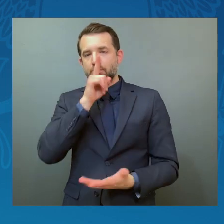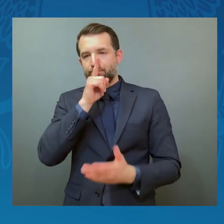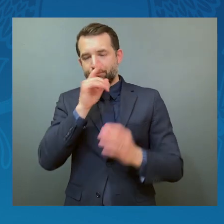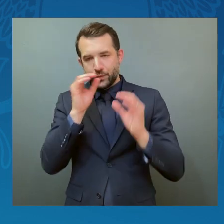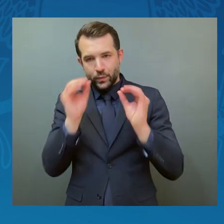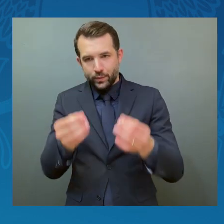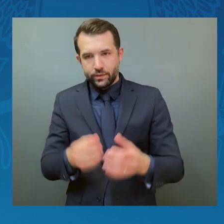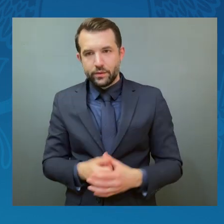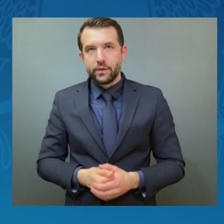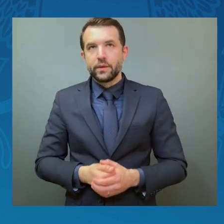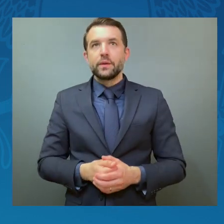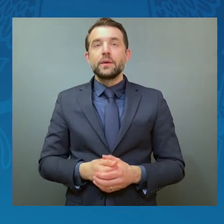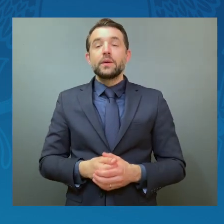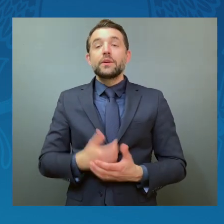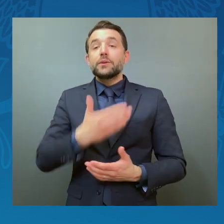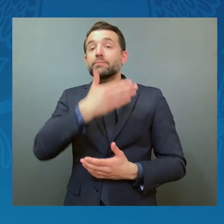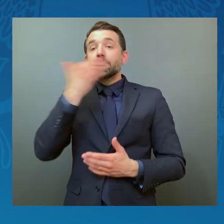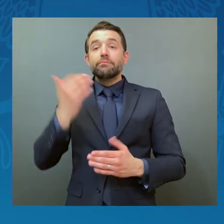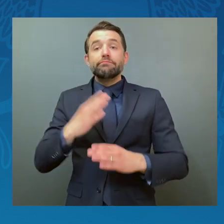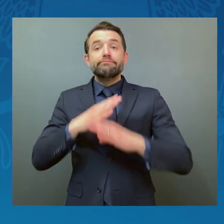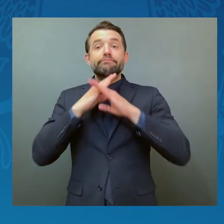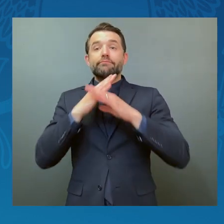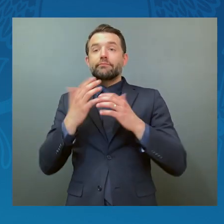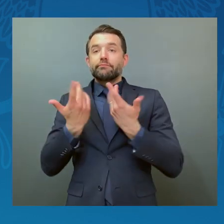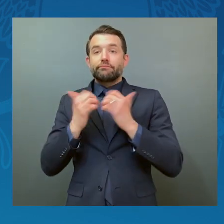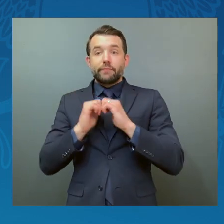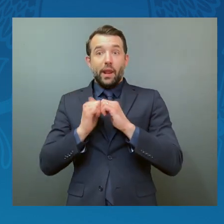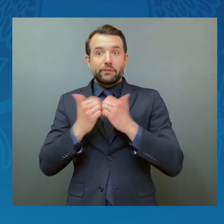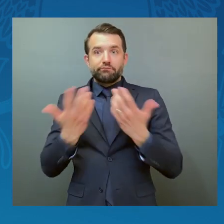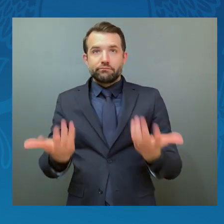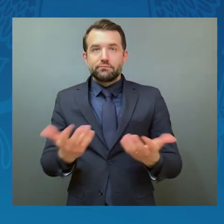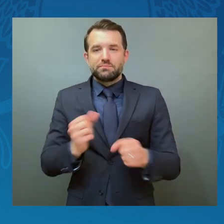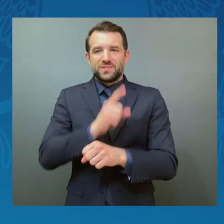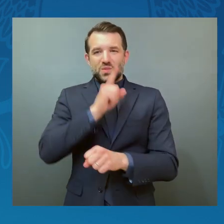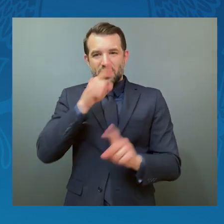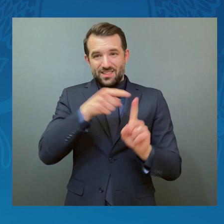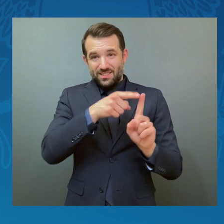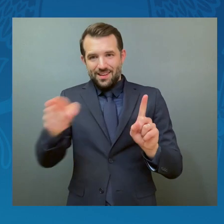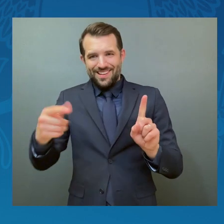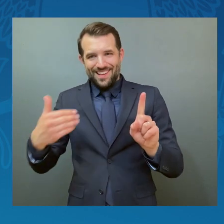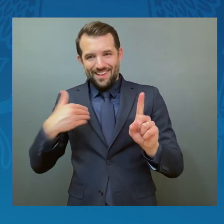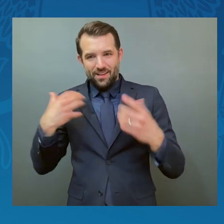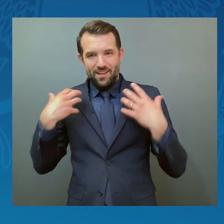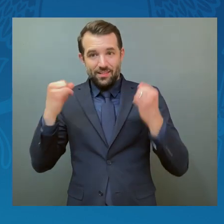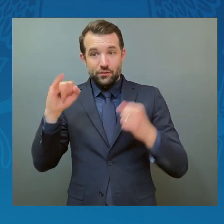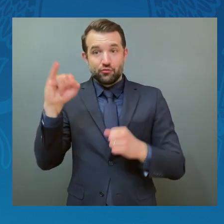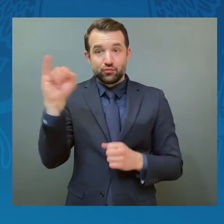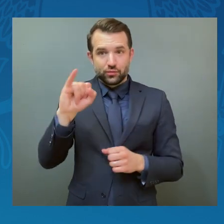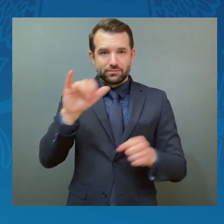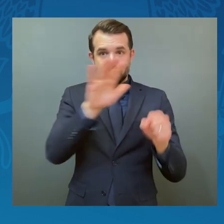is to get more Americans covered by health insurance. Today because of the leadership of President Biden